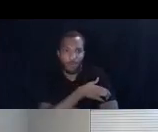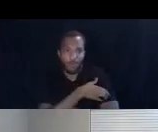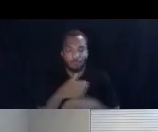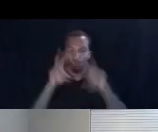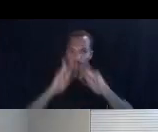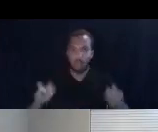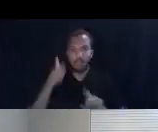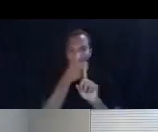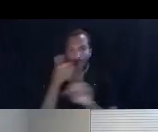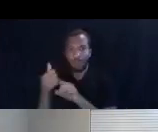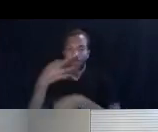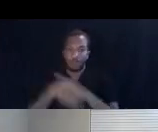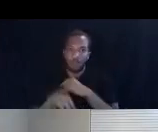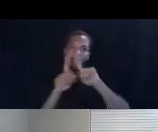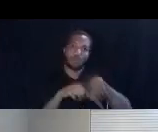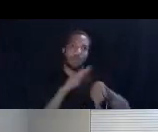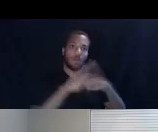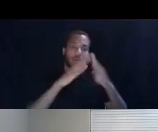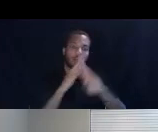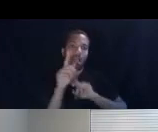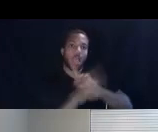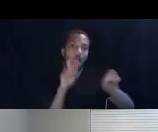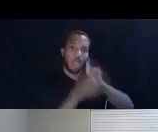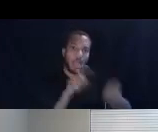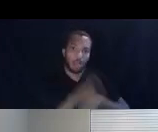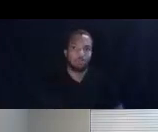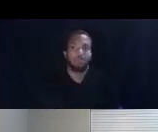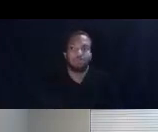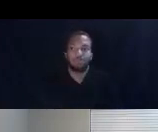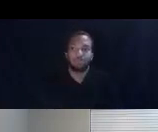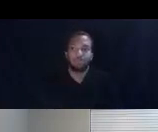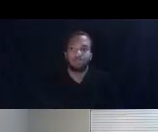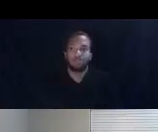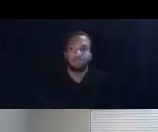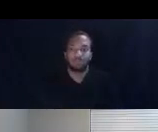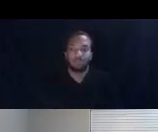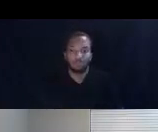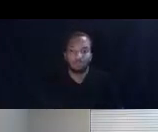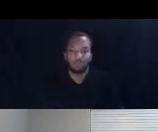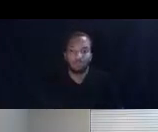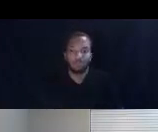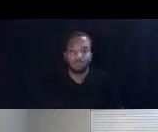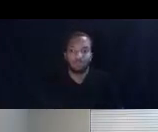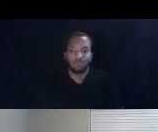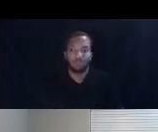This is where the Healthy Columbia Willamette Collaborative comes in. Now the Healthy Columbia Willamette Collaborative